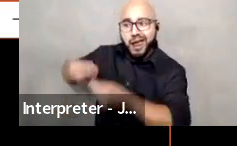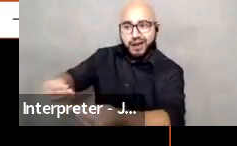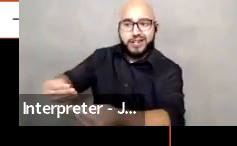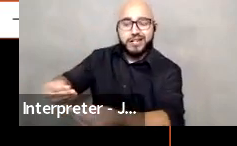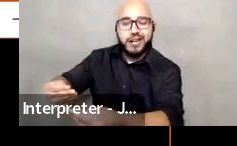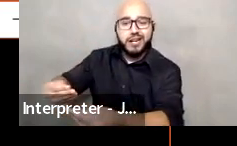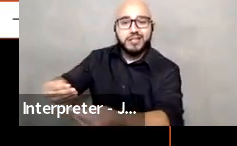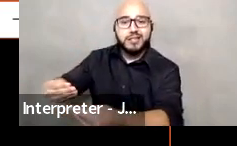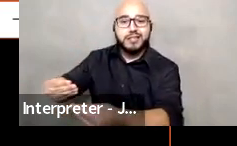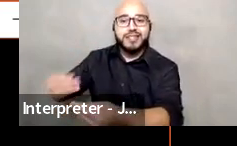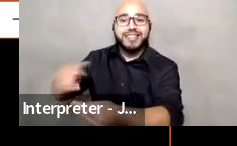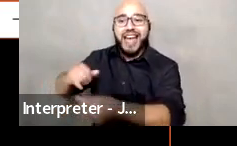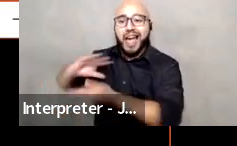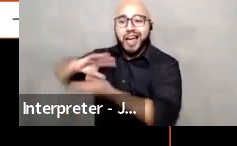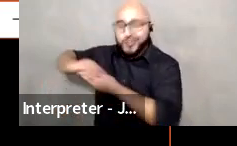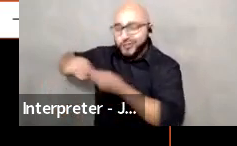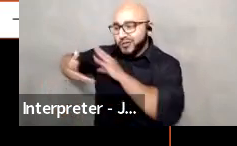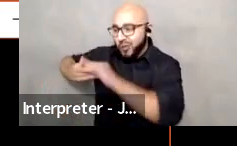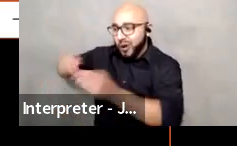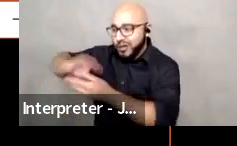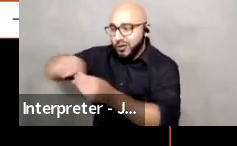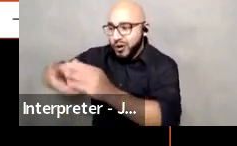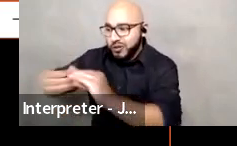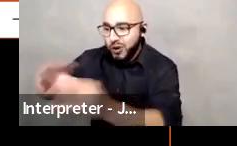Story about the past that makes us feel good about ourselves.